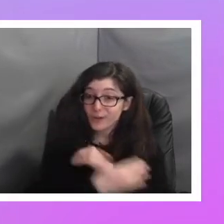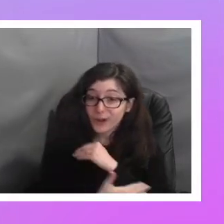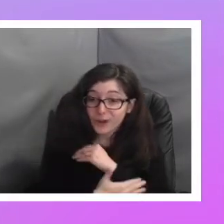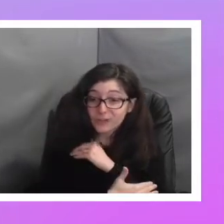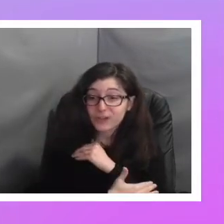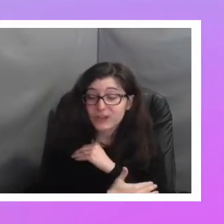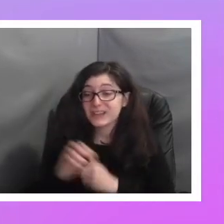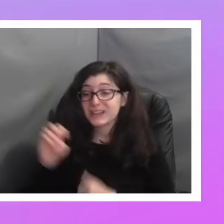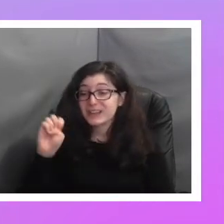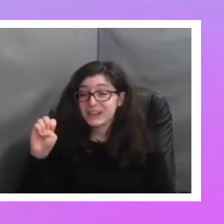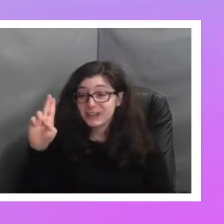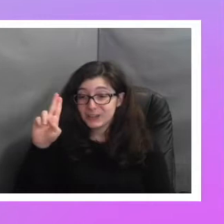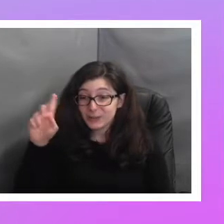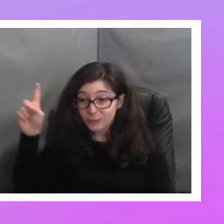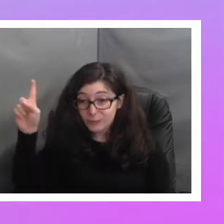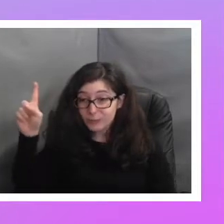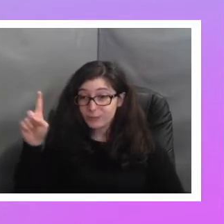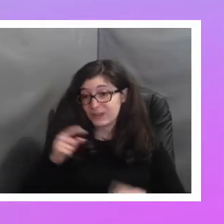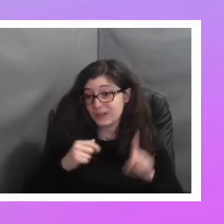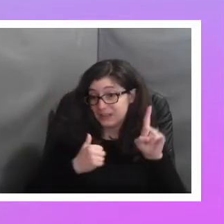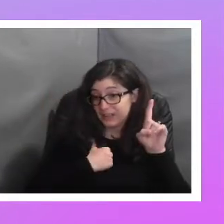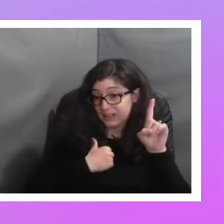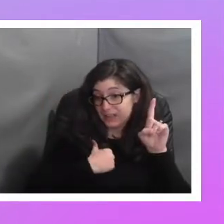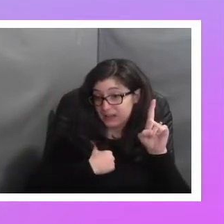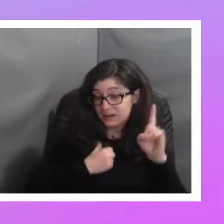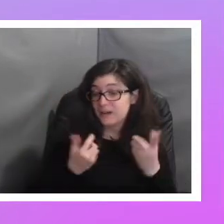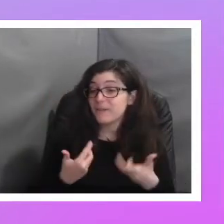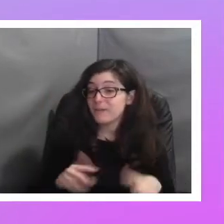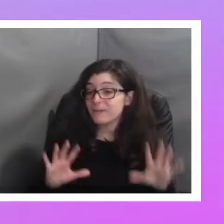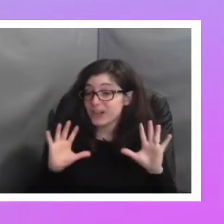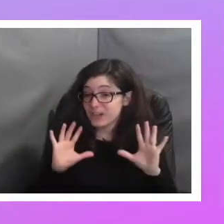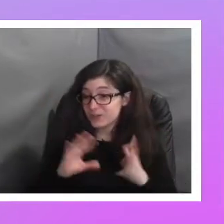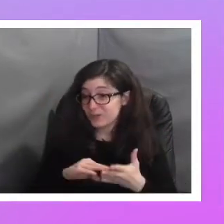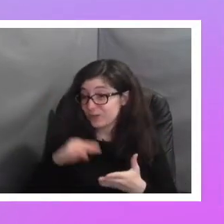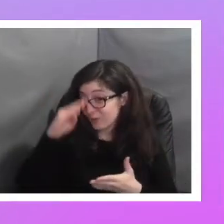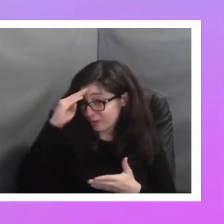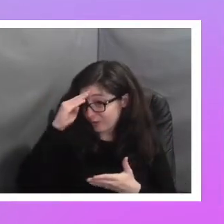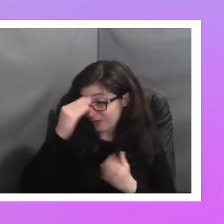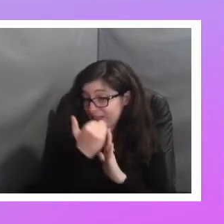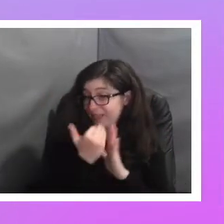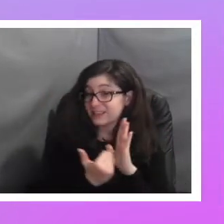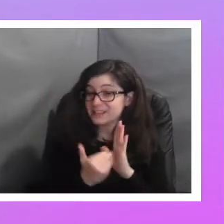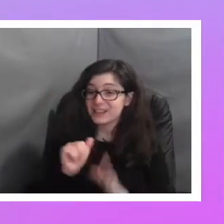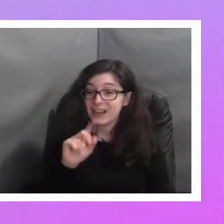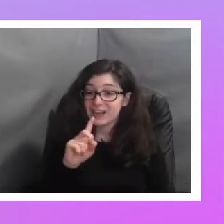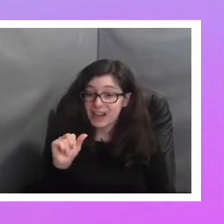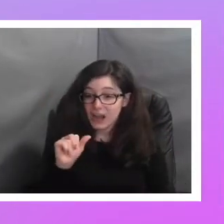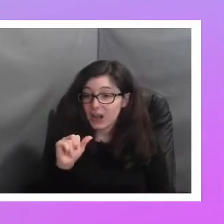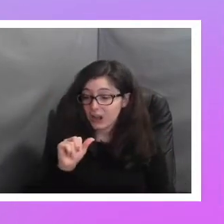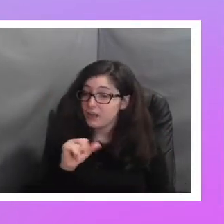have stepped up more recently and learned the lessons of the ADA. And so first to describe me,